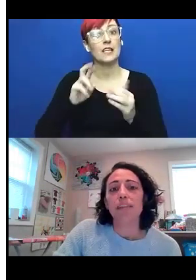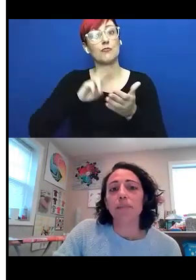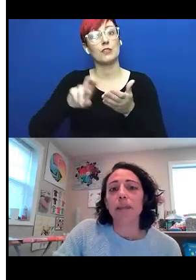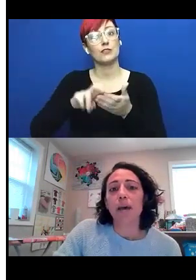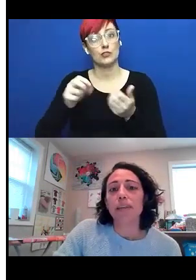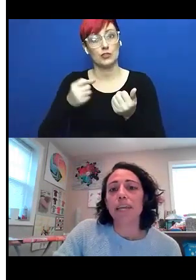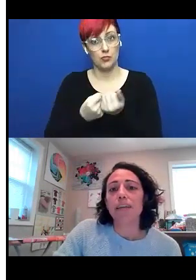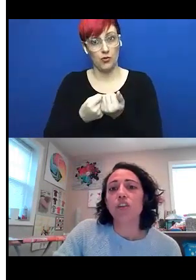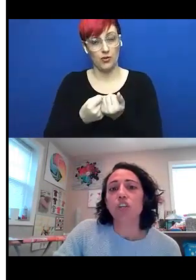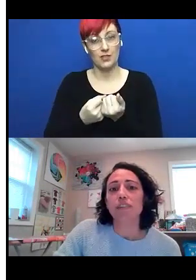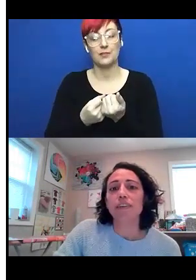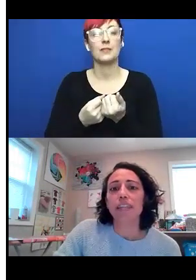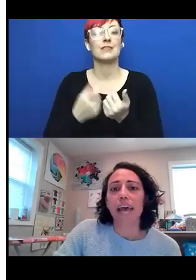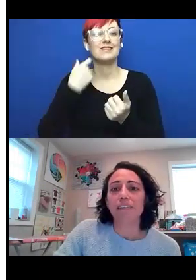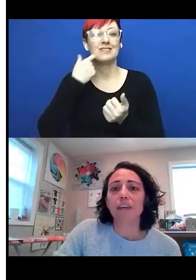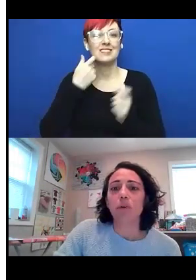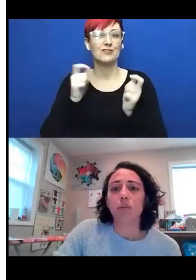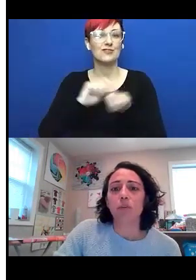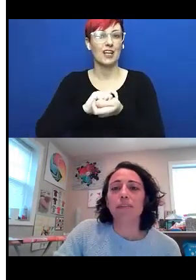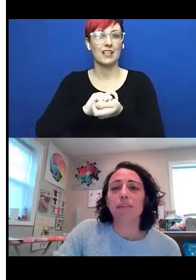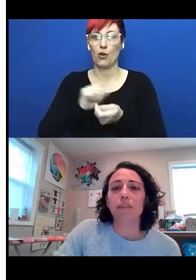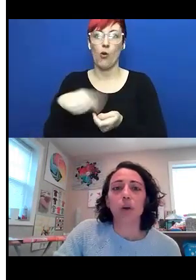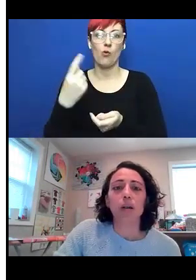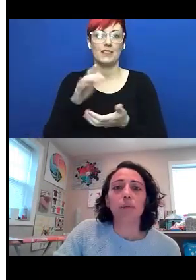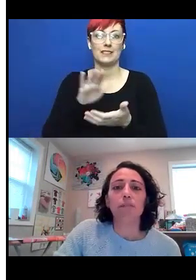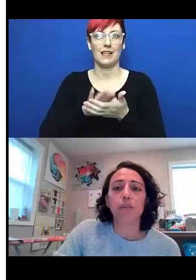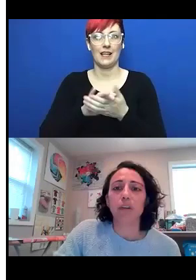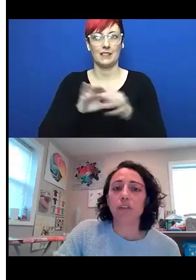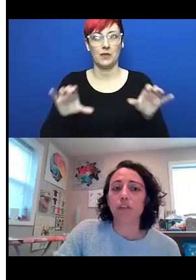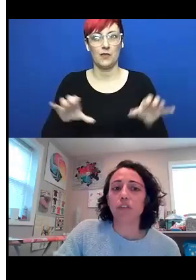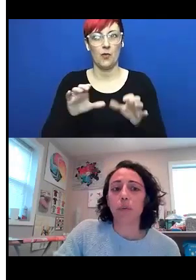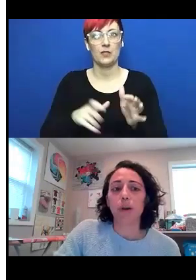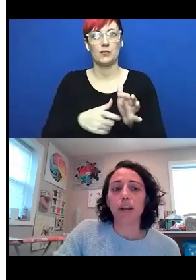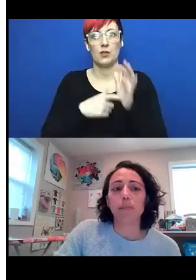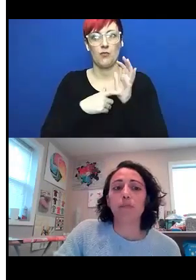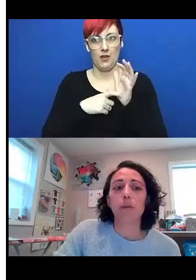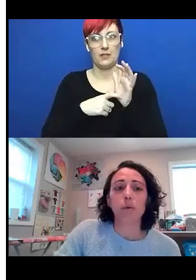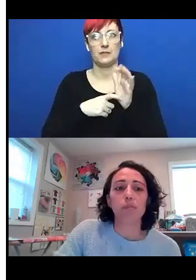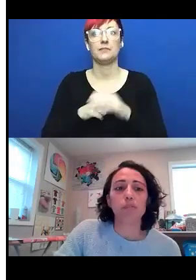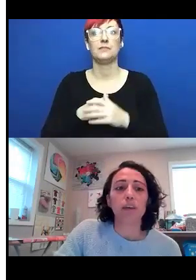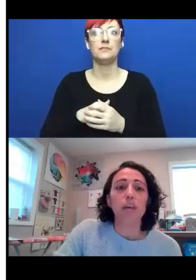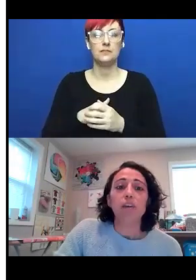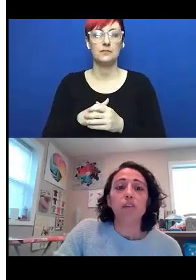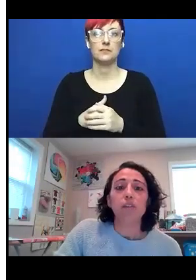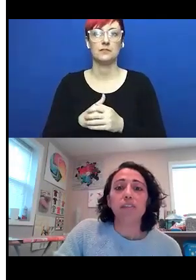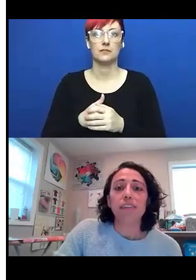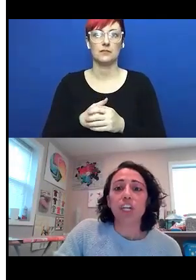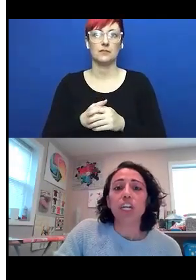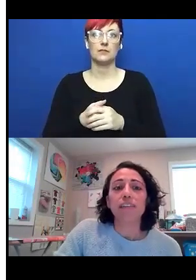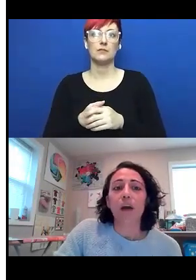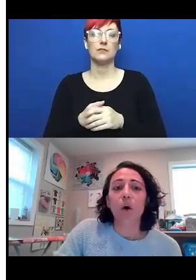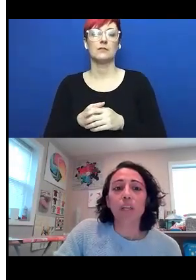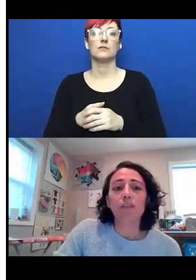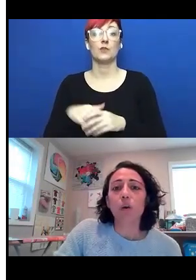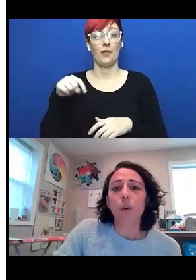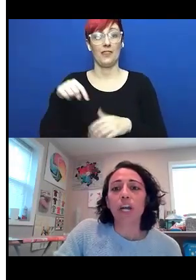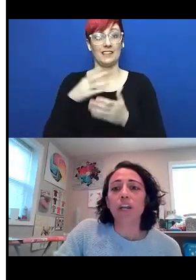but it's been updated to just scholastic performance. So requirement for research support has been removed. So this section is now only required